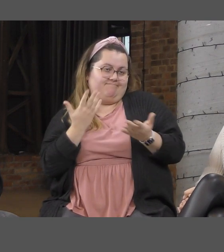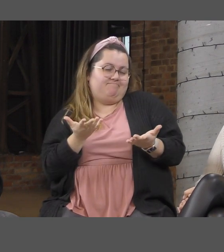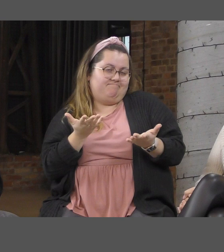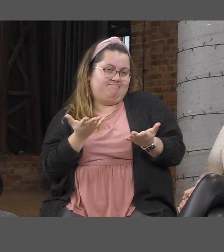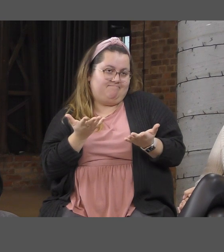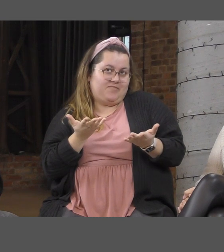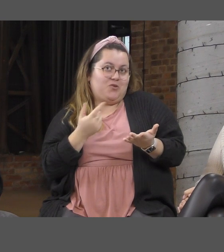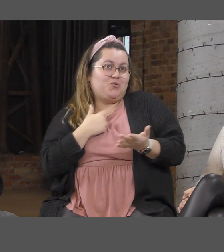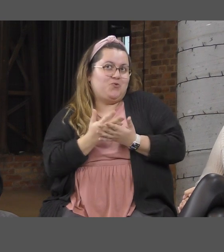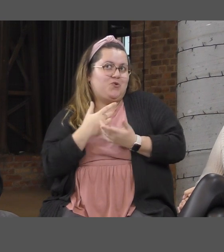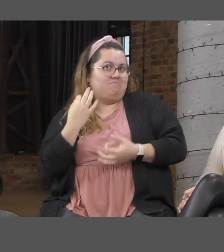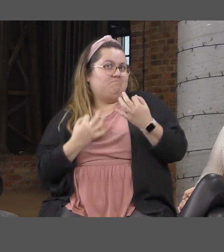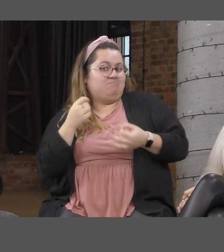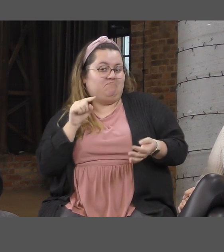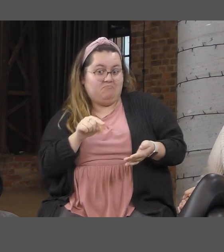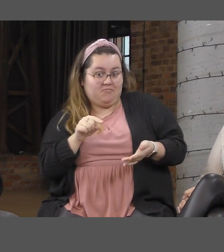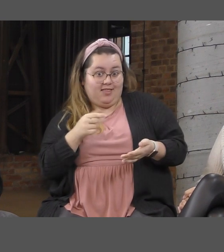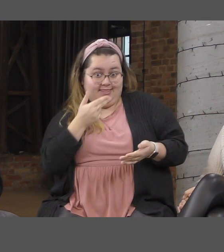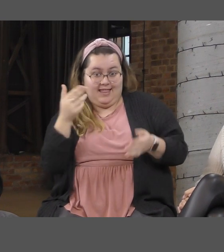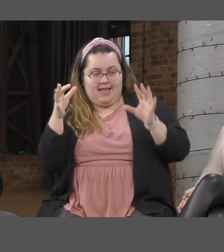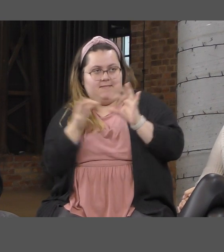Whether it's because of deafness,